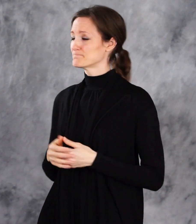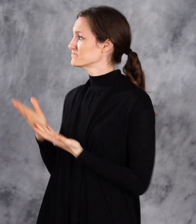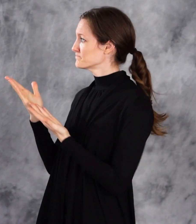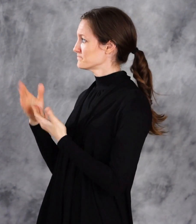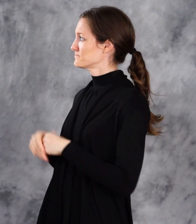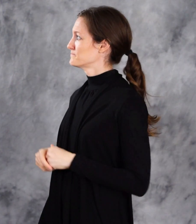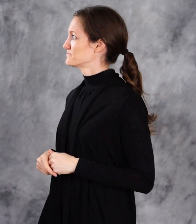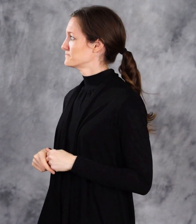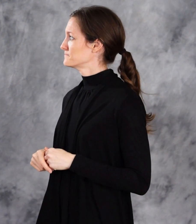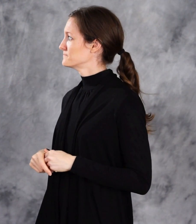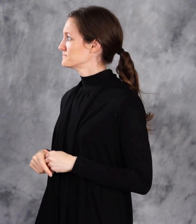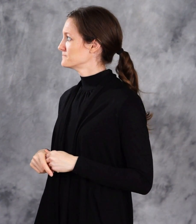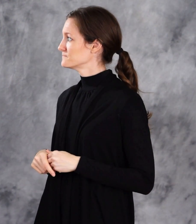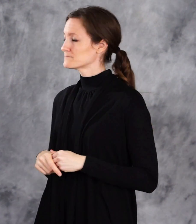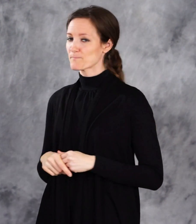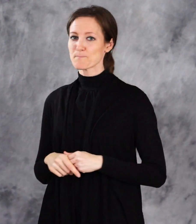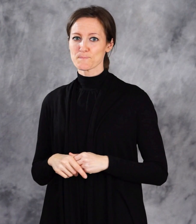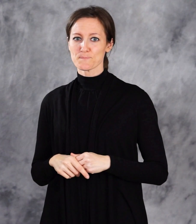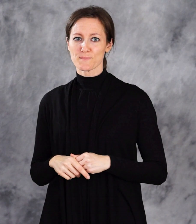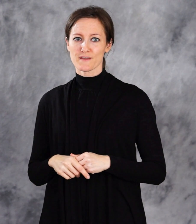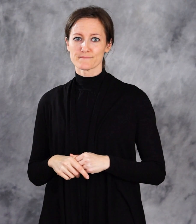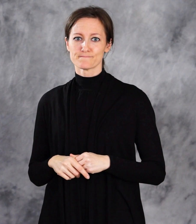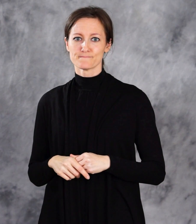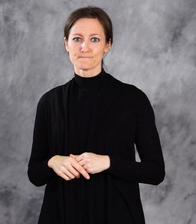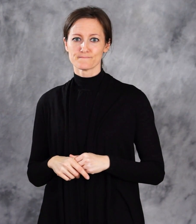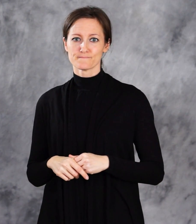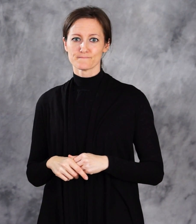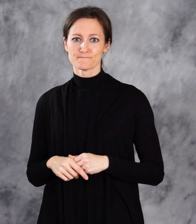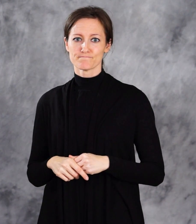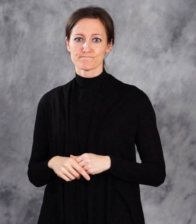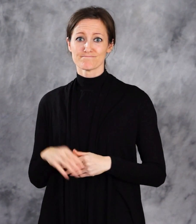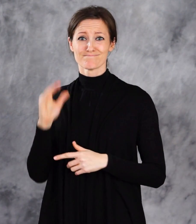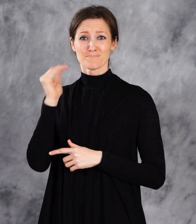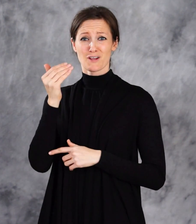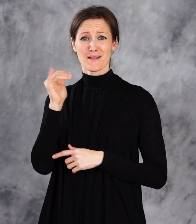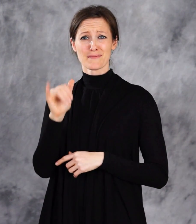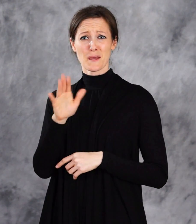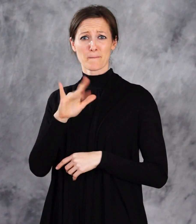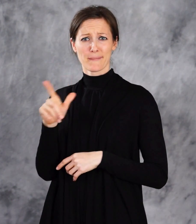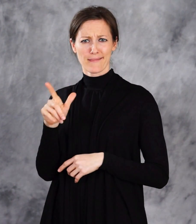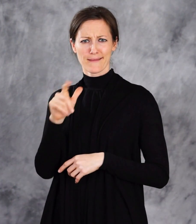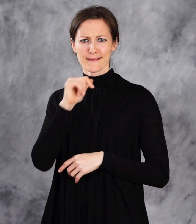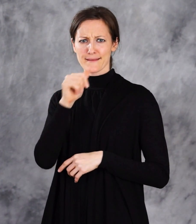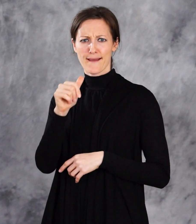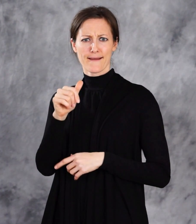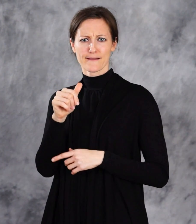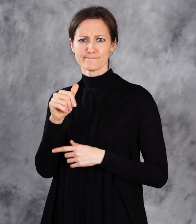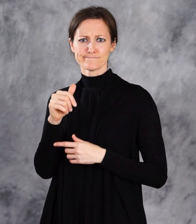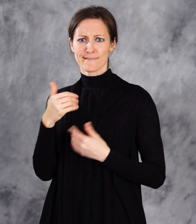HF 3084 - Improved Communication in Criminal Justice System It appears that the bill has not had a hearing